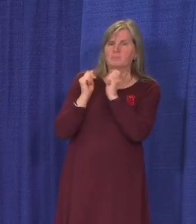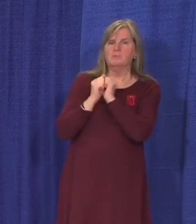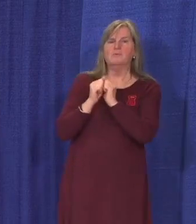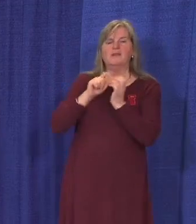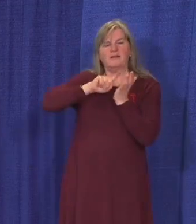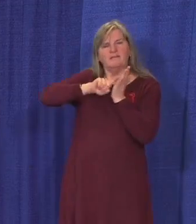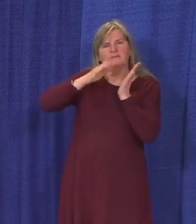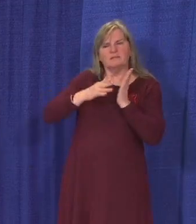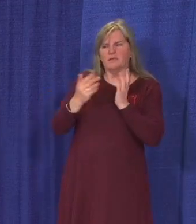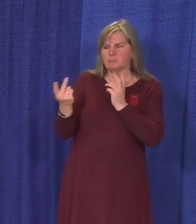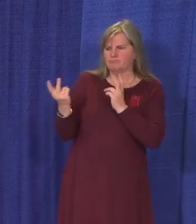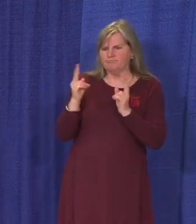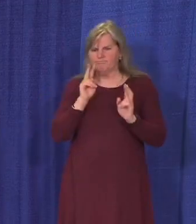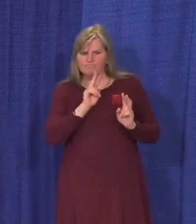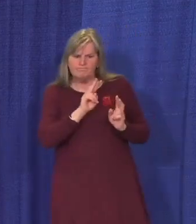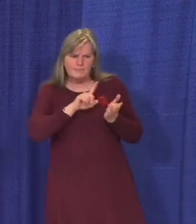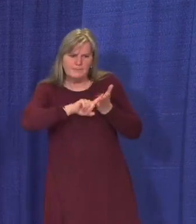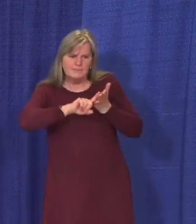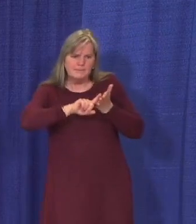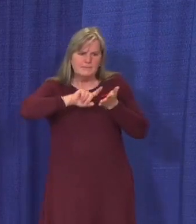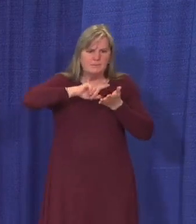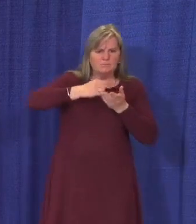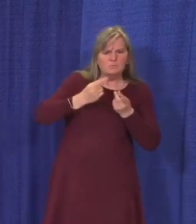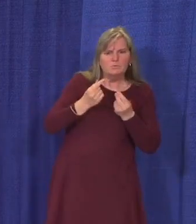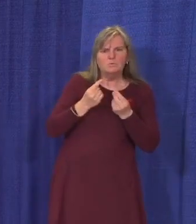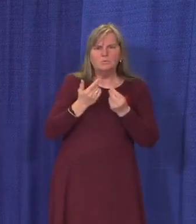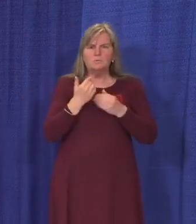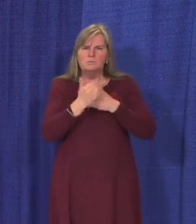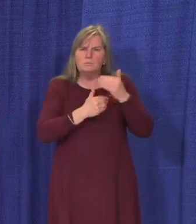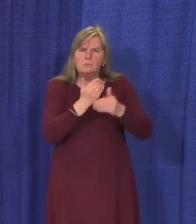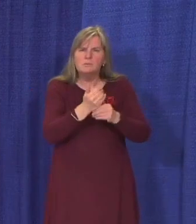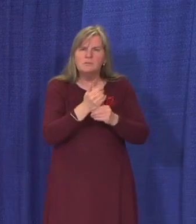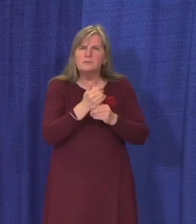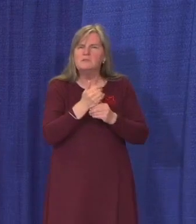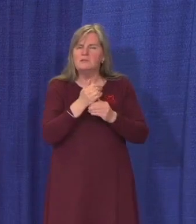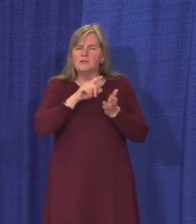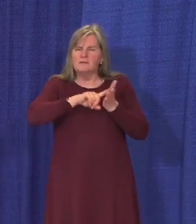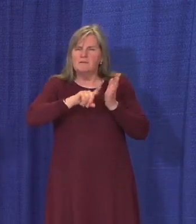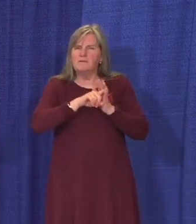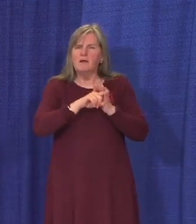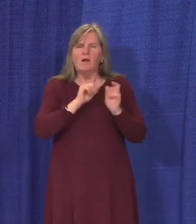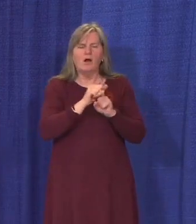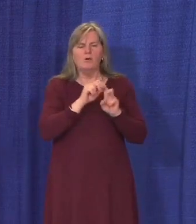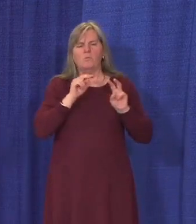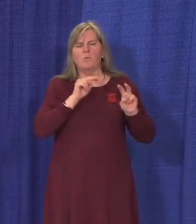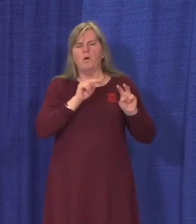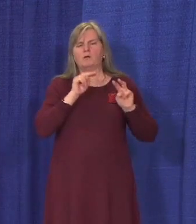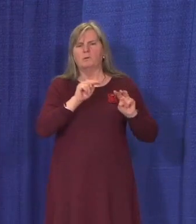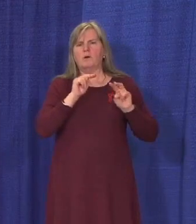travellers who have strayed from their approved travel corridor.